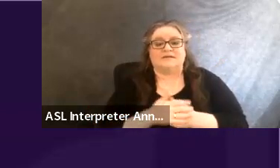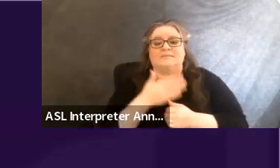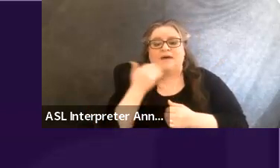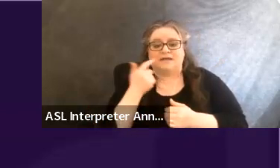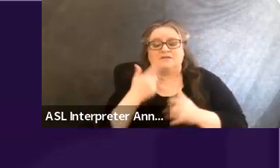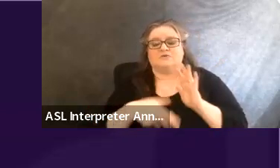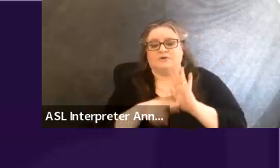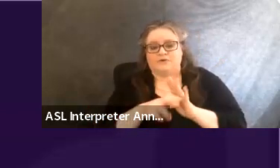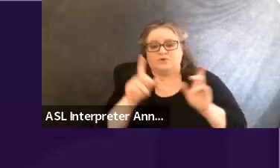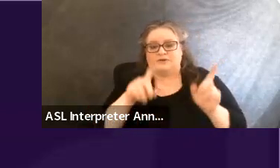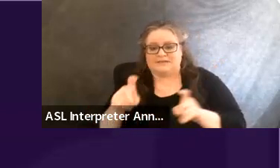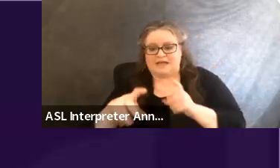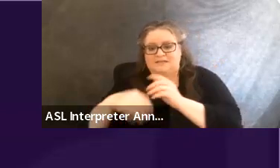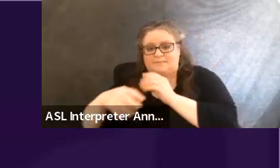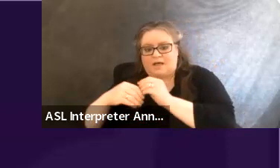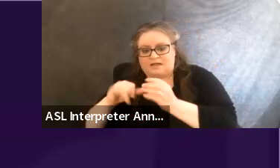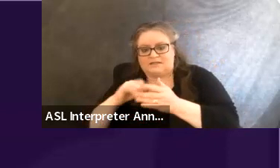and test the plugins that you install.